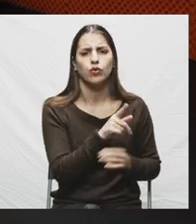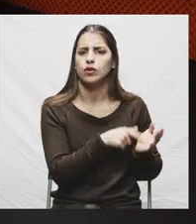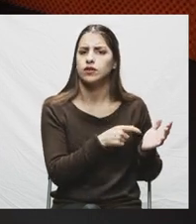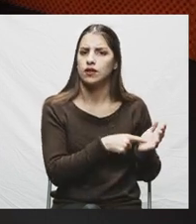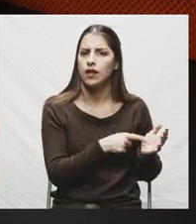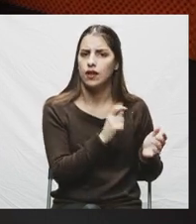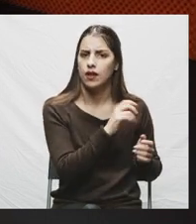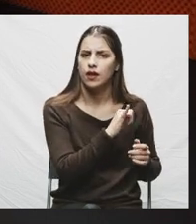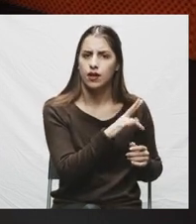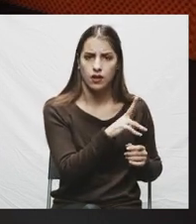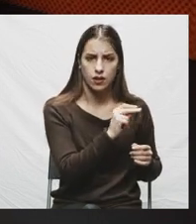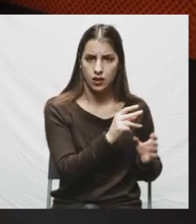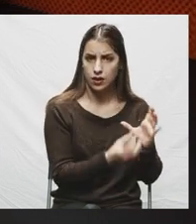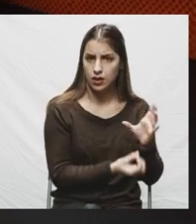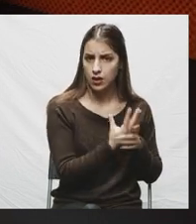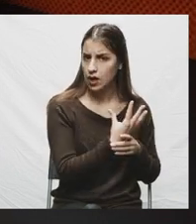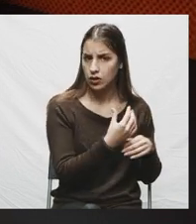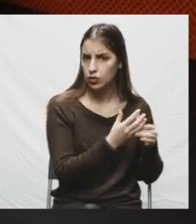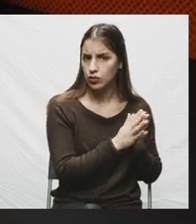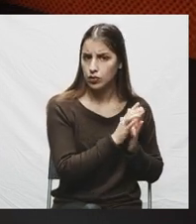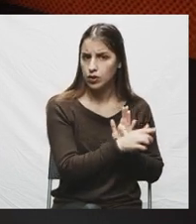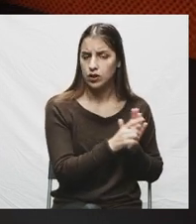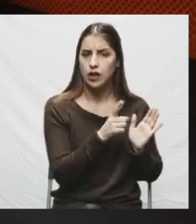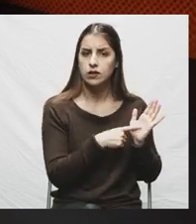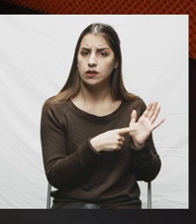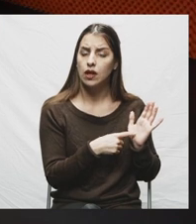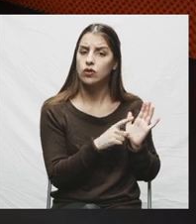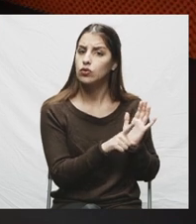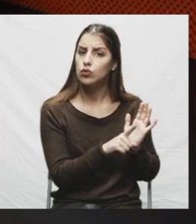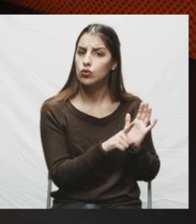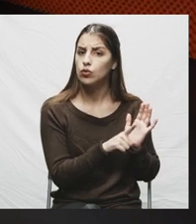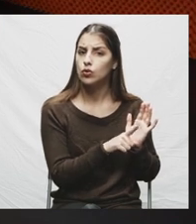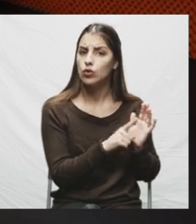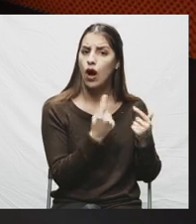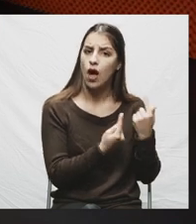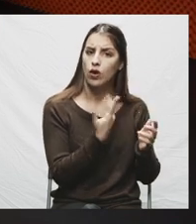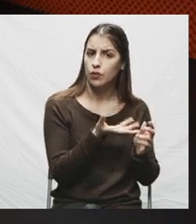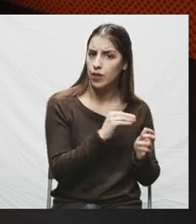How does this arises at the same time all this is happening? Does it comes from a need of having...